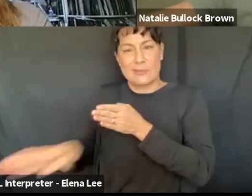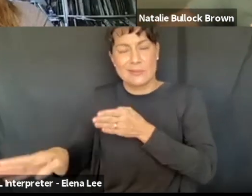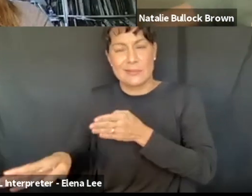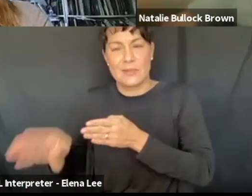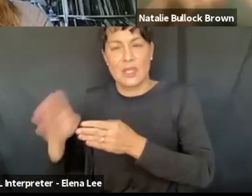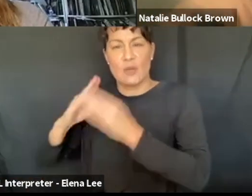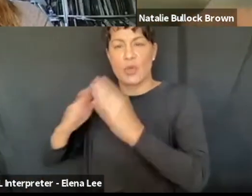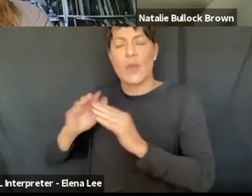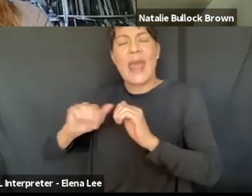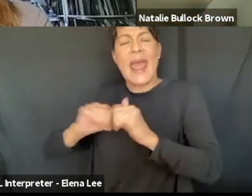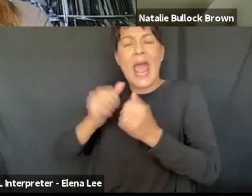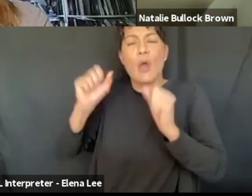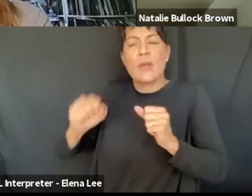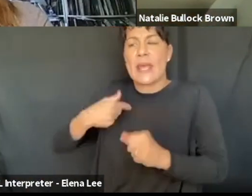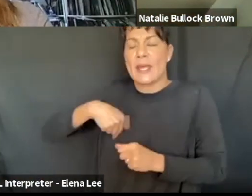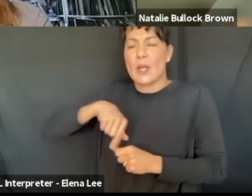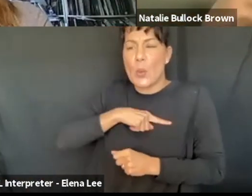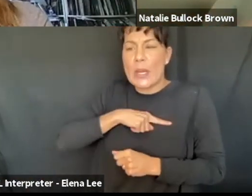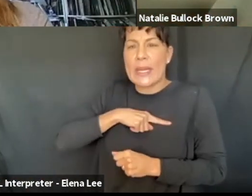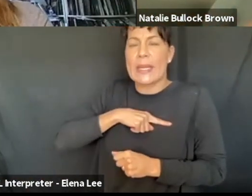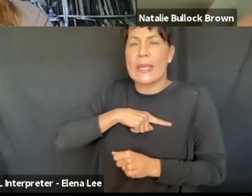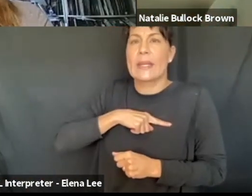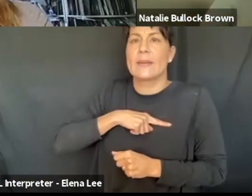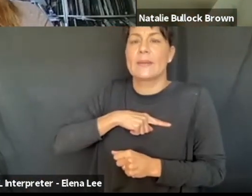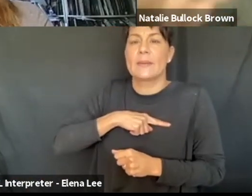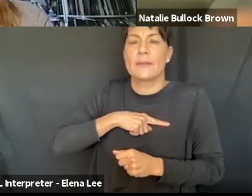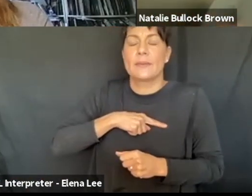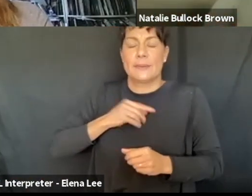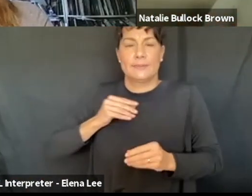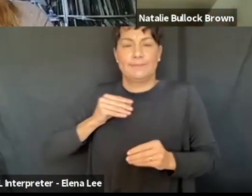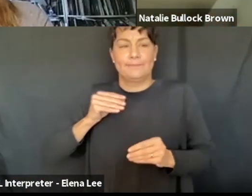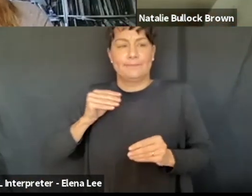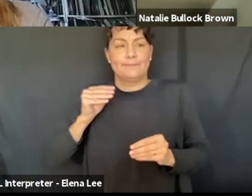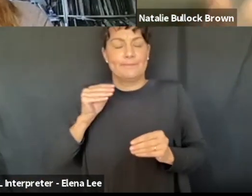Like what can we do as someone with positionality to power,